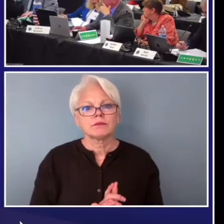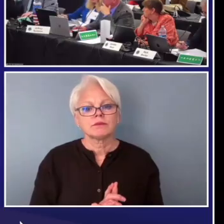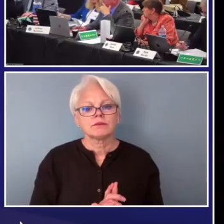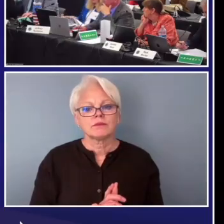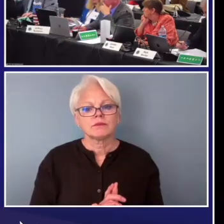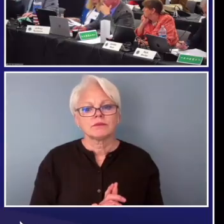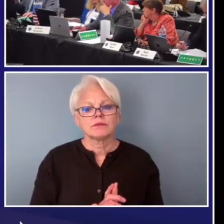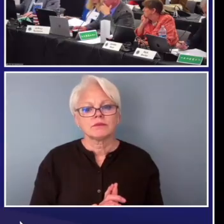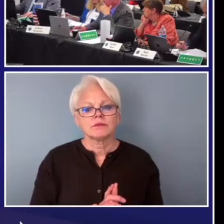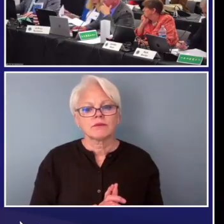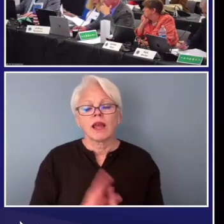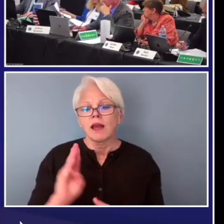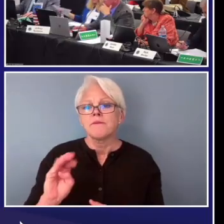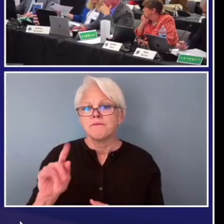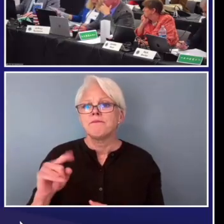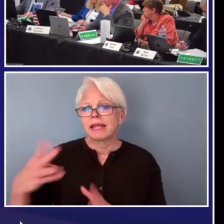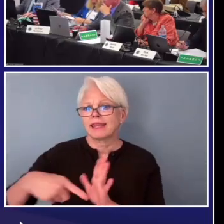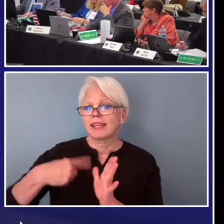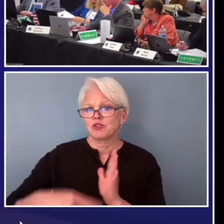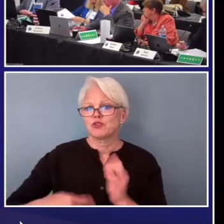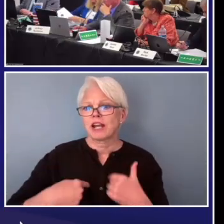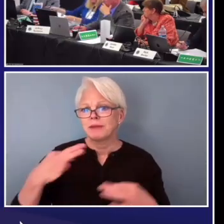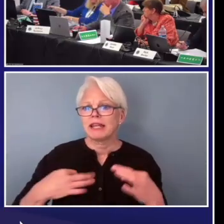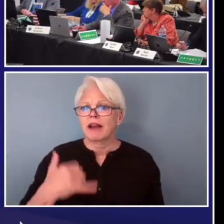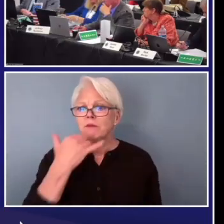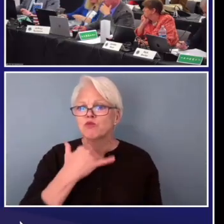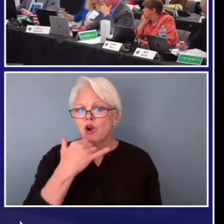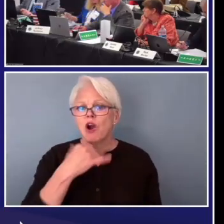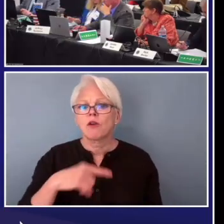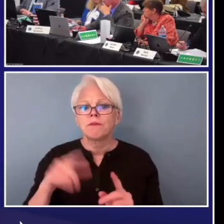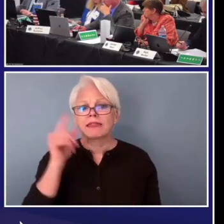If I am wrong on this. Um, but the logic here is turning the